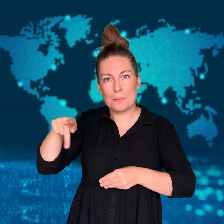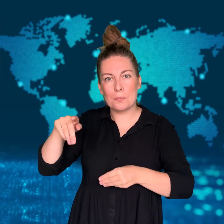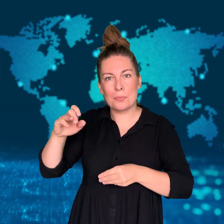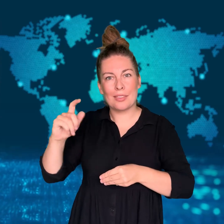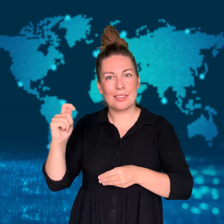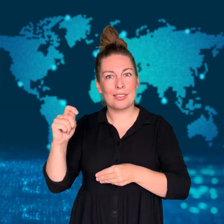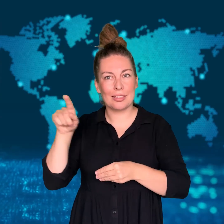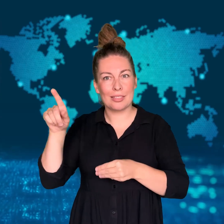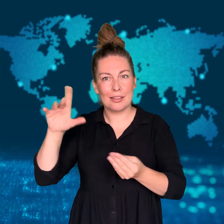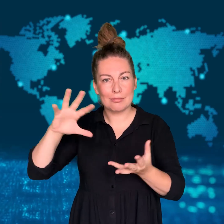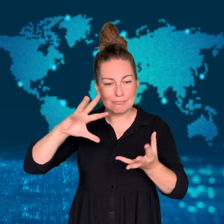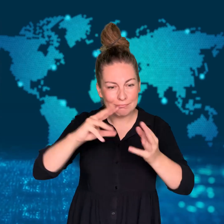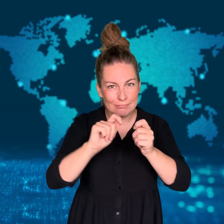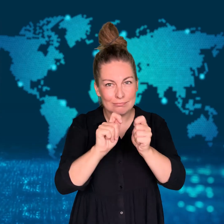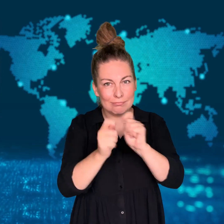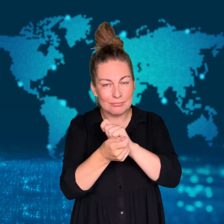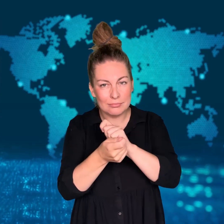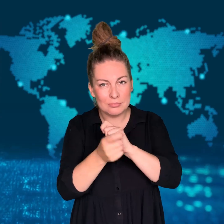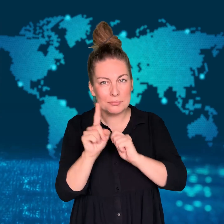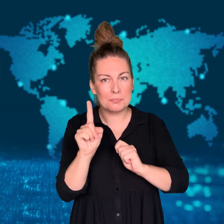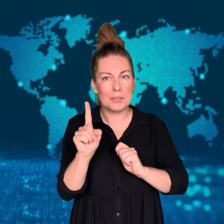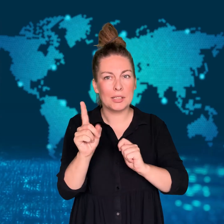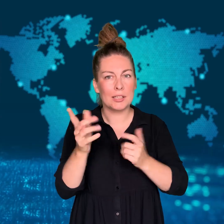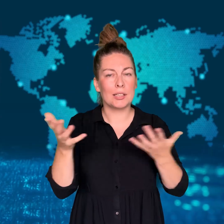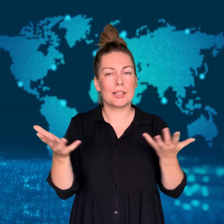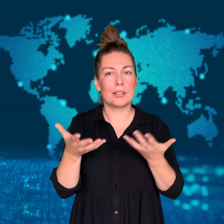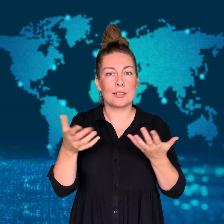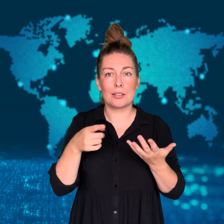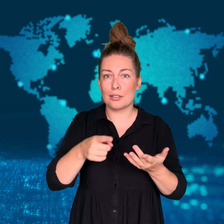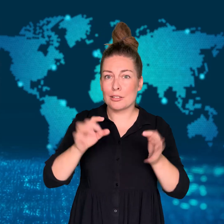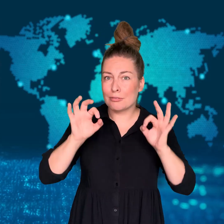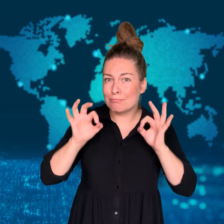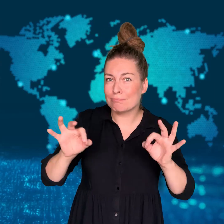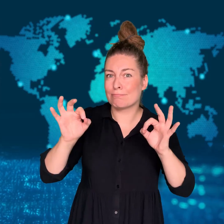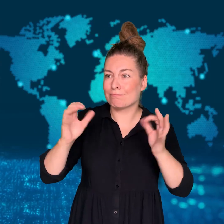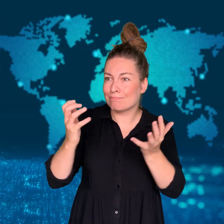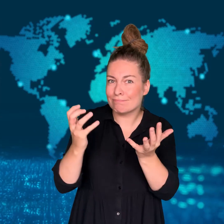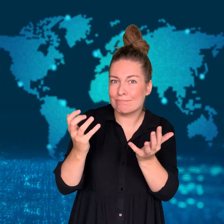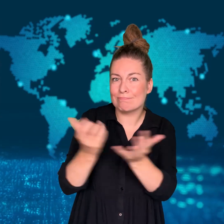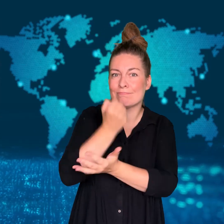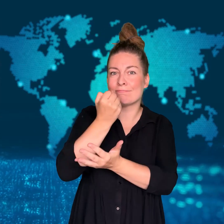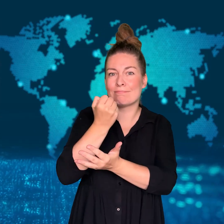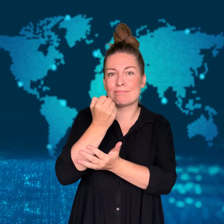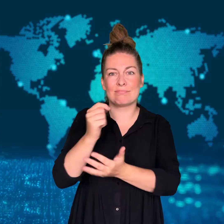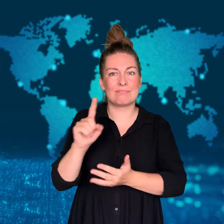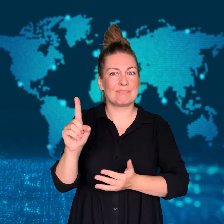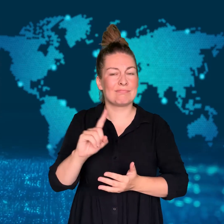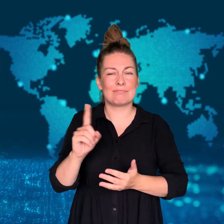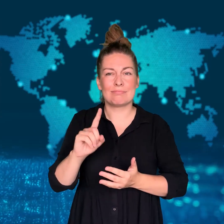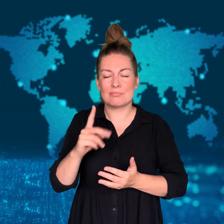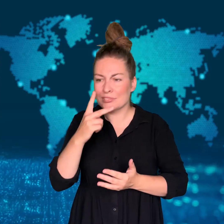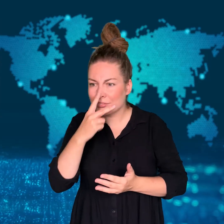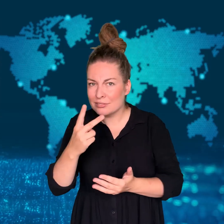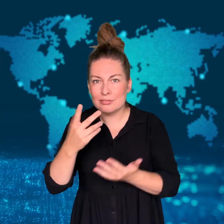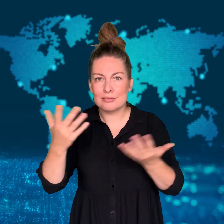for more than two years.